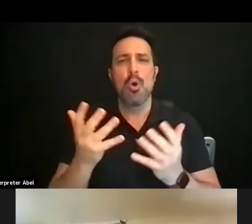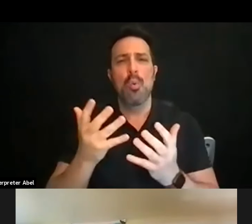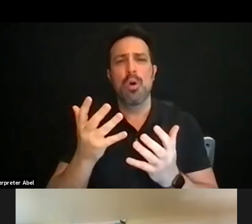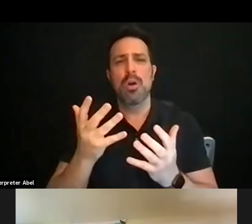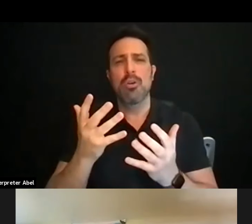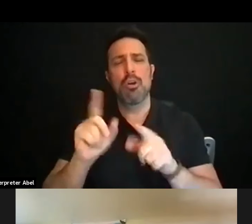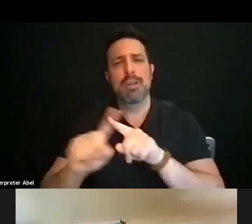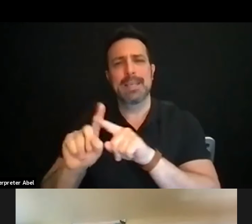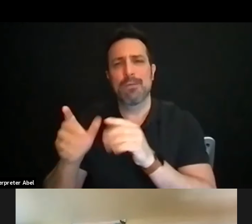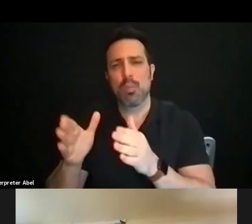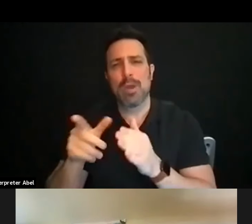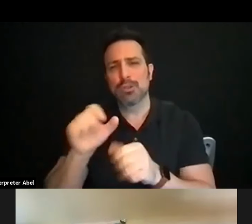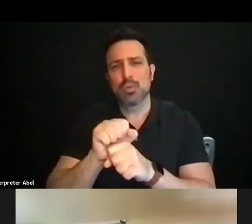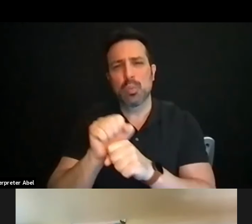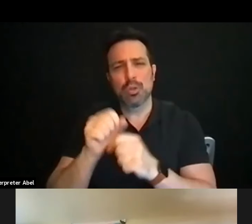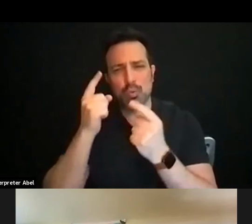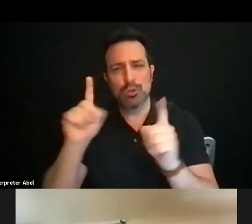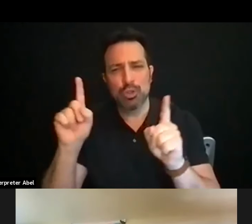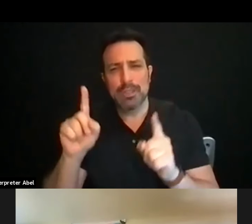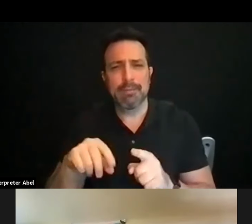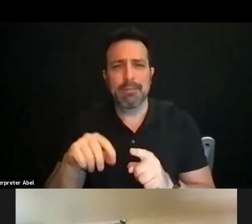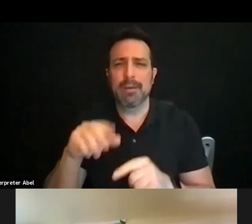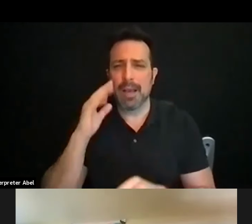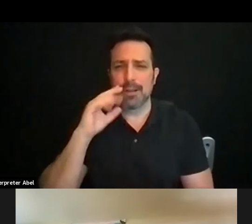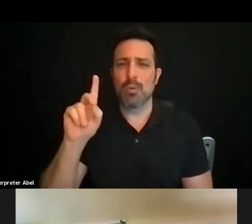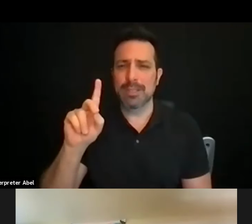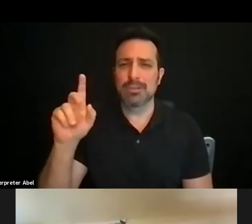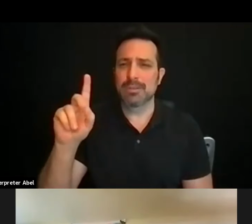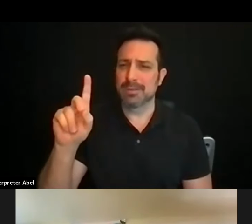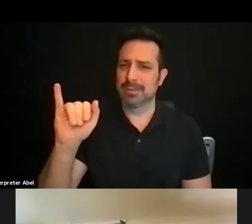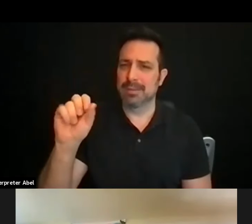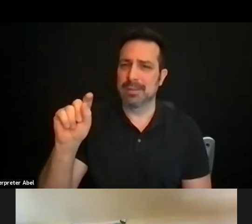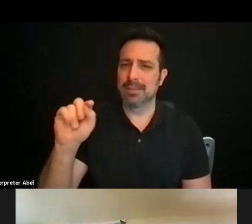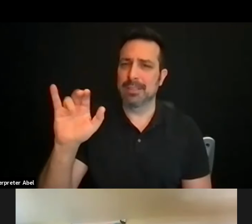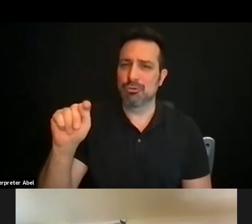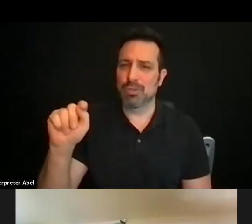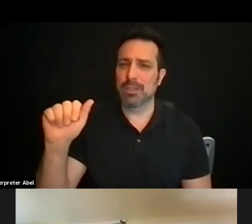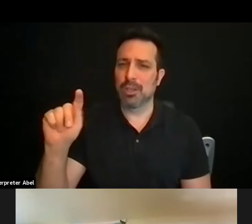policies around policing in Oregon and Washington. >>